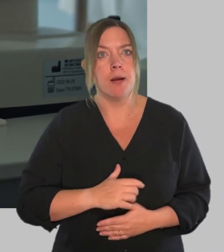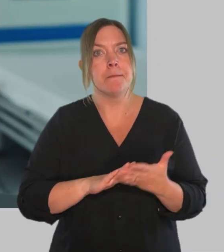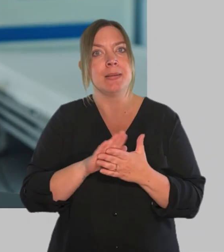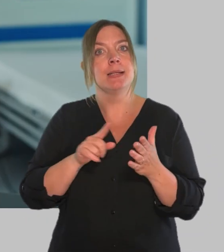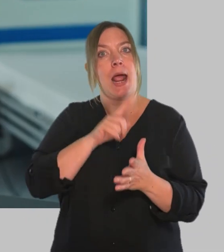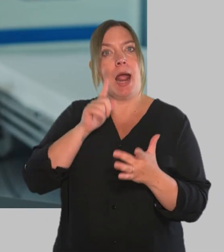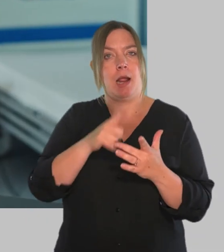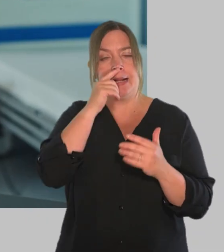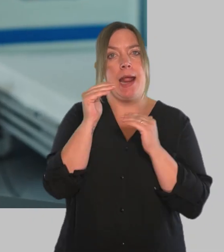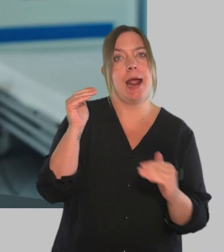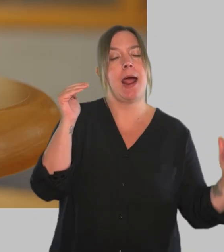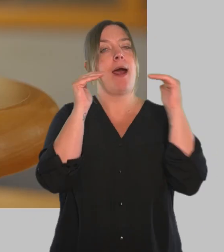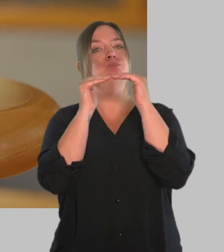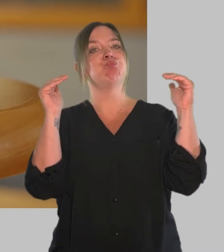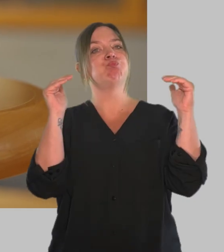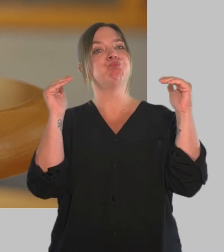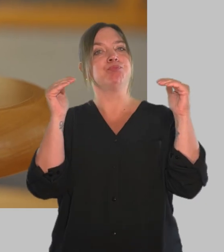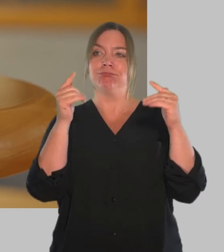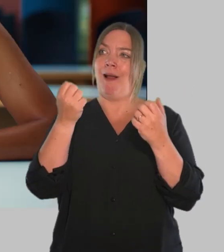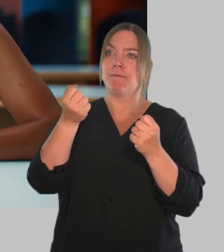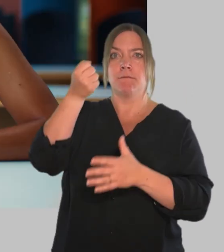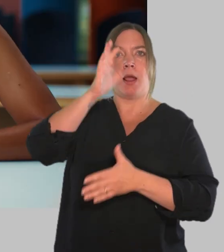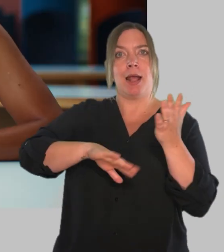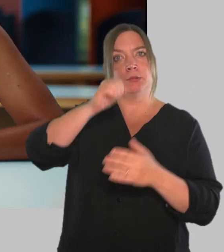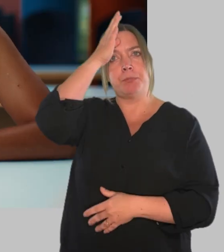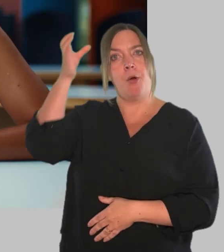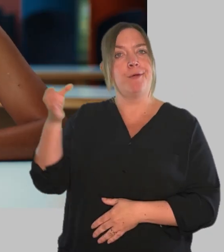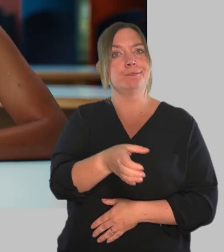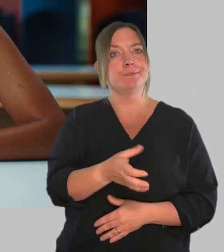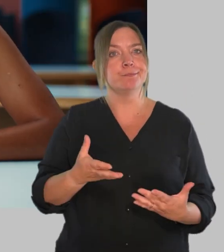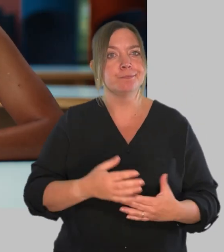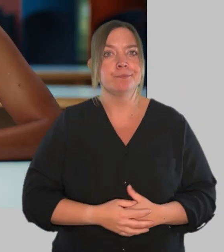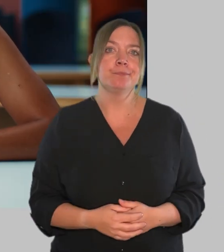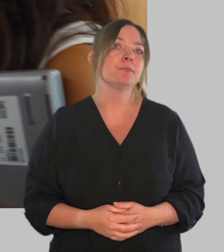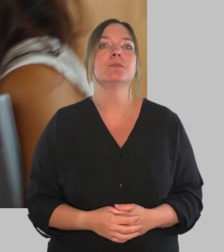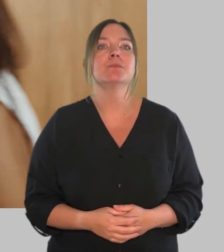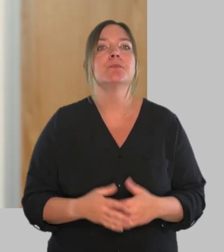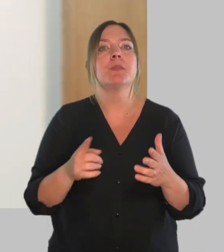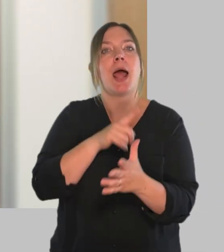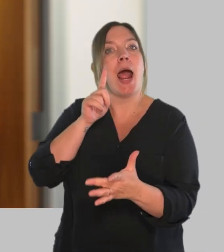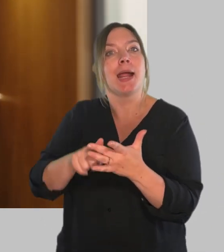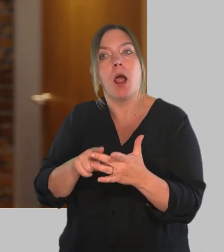With AI, we still don't see the impact yet. We're still a long way because health care is such a complex system in itself,